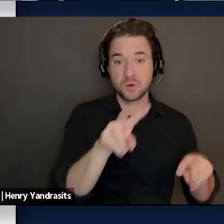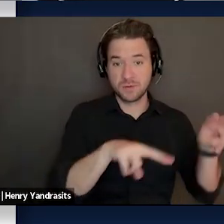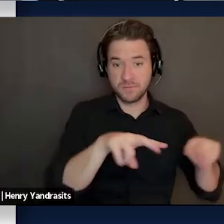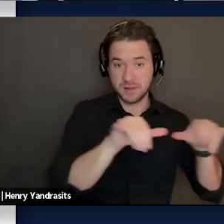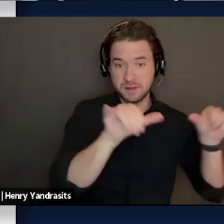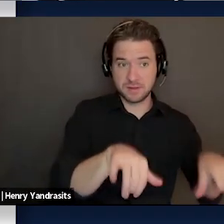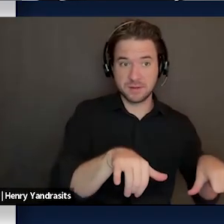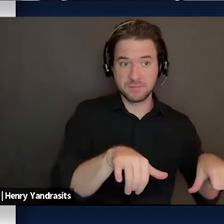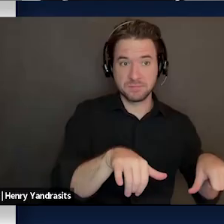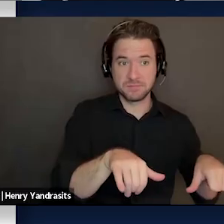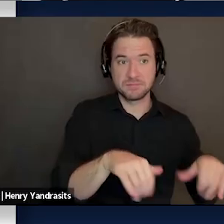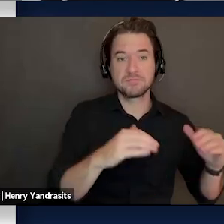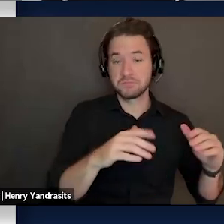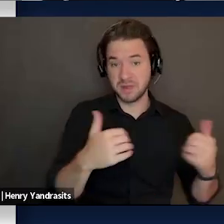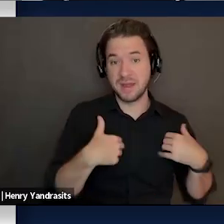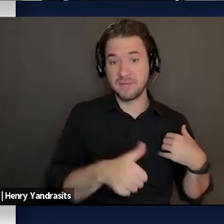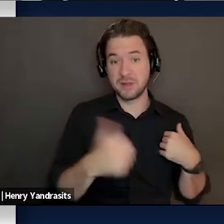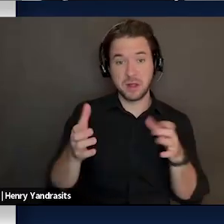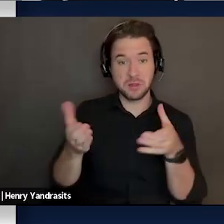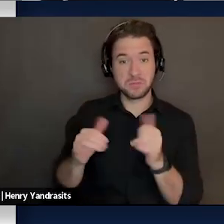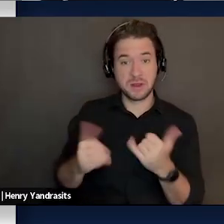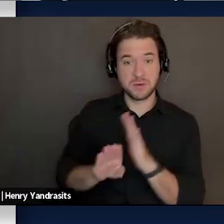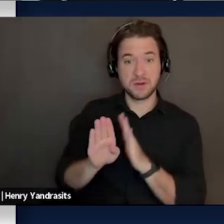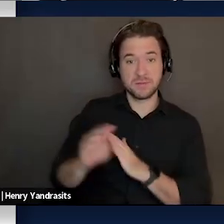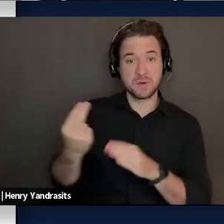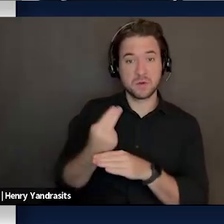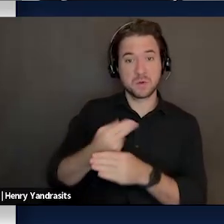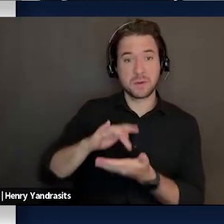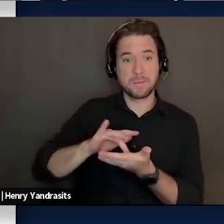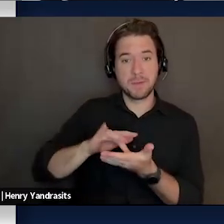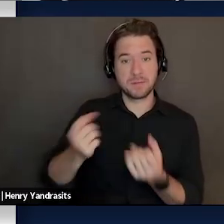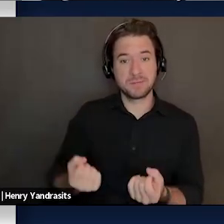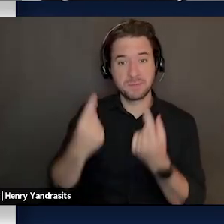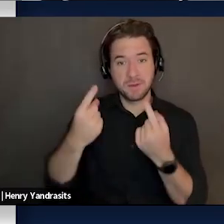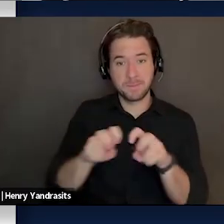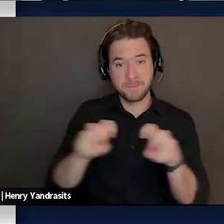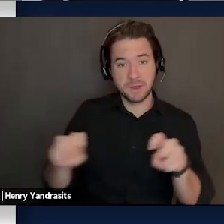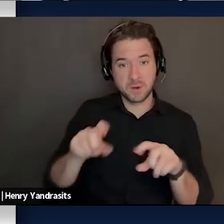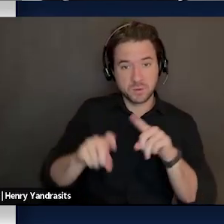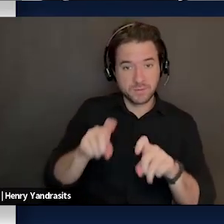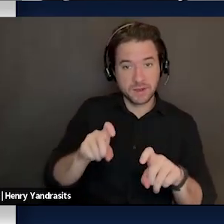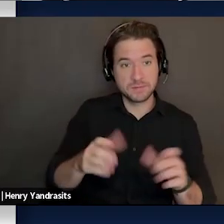But we also have a dashboard in the works using the medical expenditure panel survey.